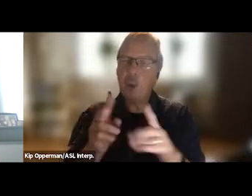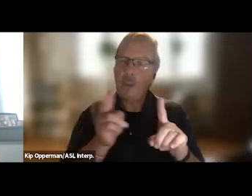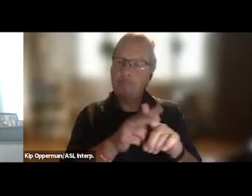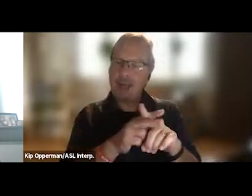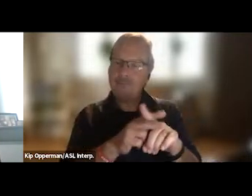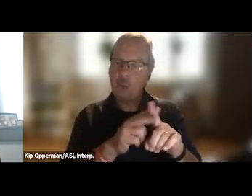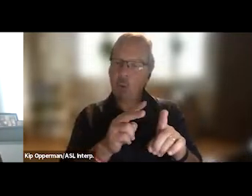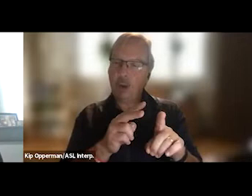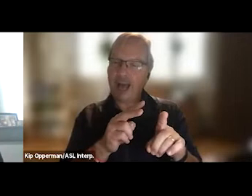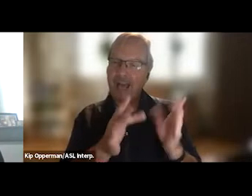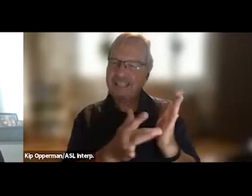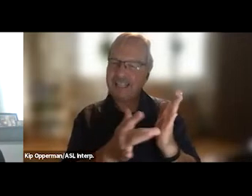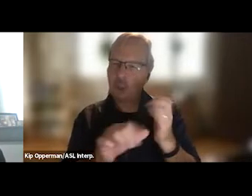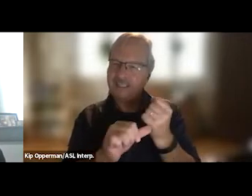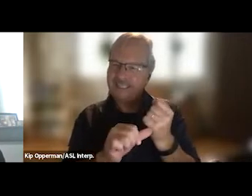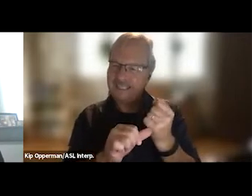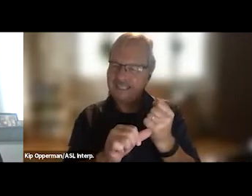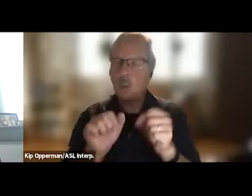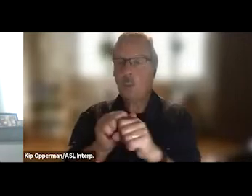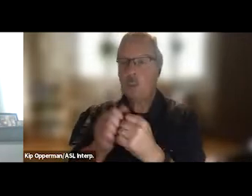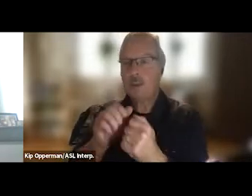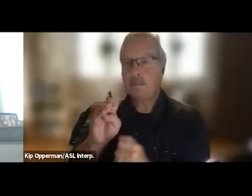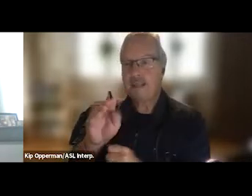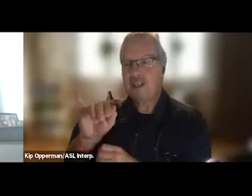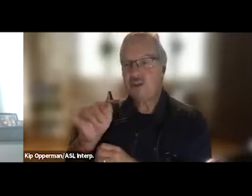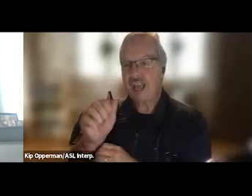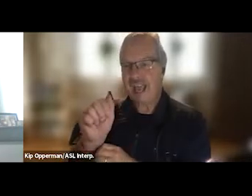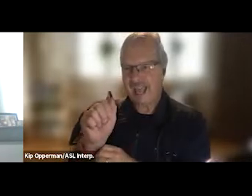We were able to work with BJA and a number of organizations